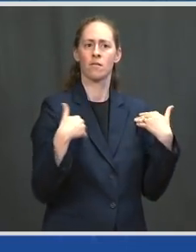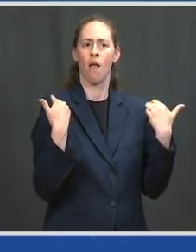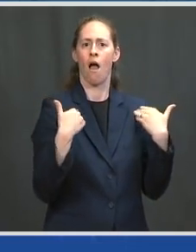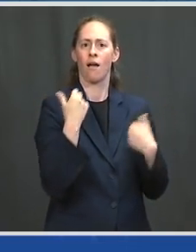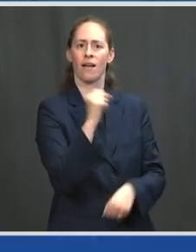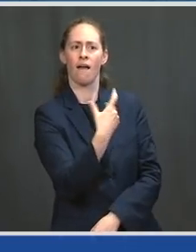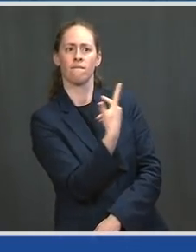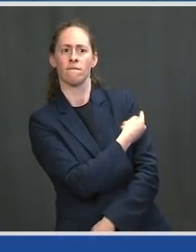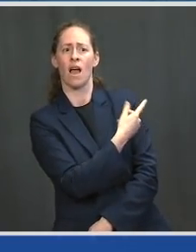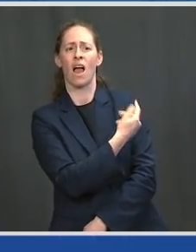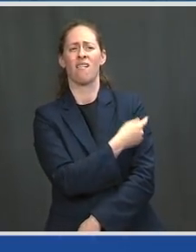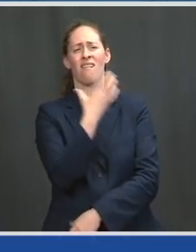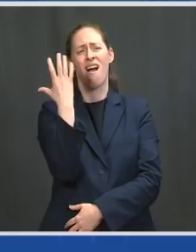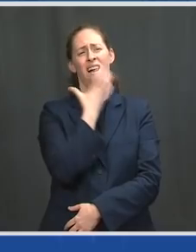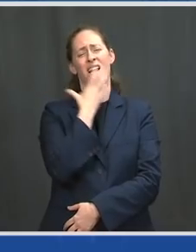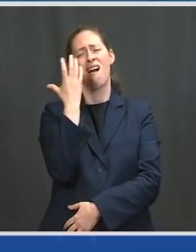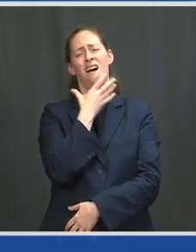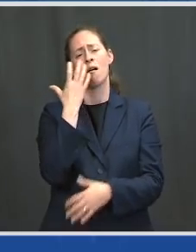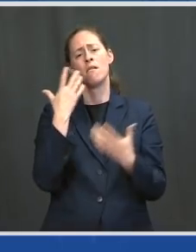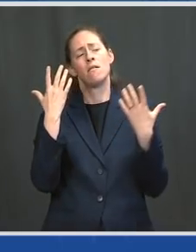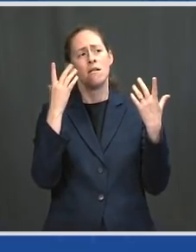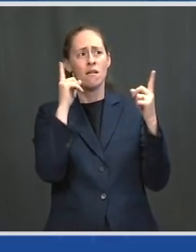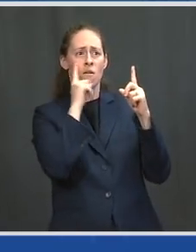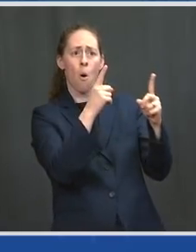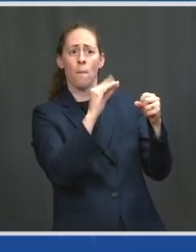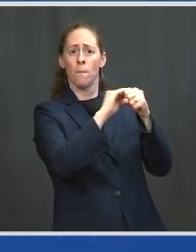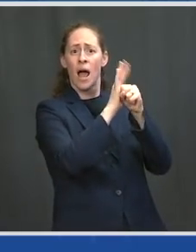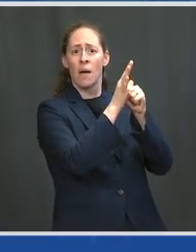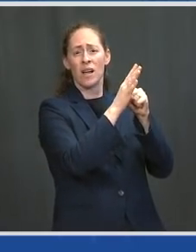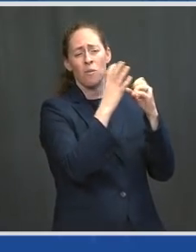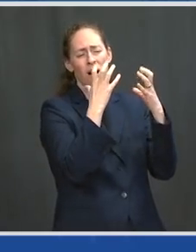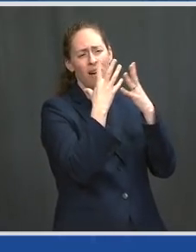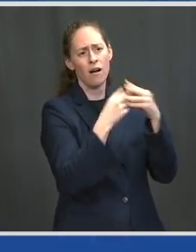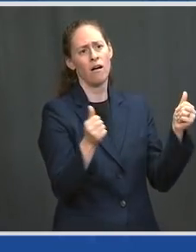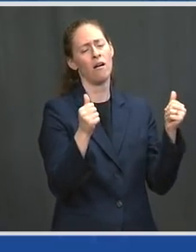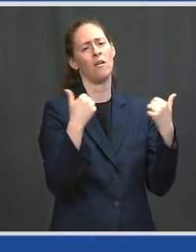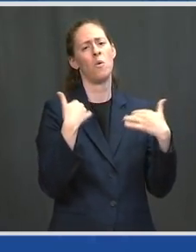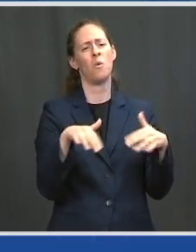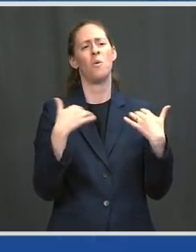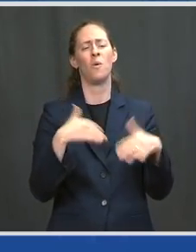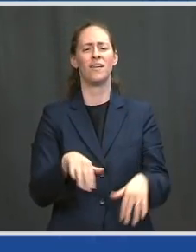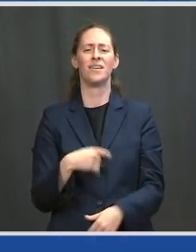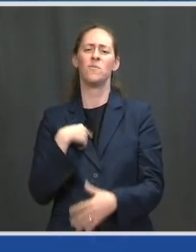and clinical trial participants deserve our thanks; they've all made this possible.